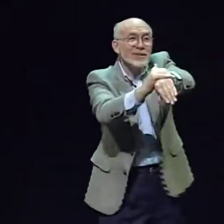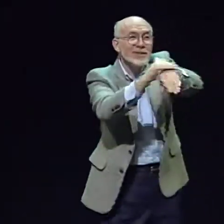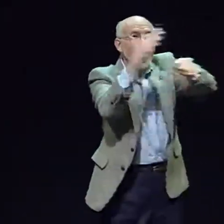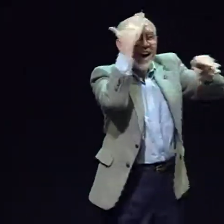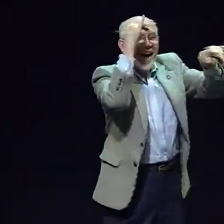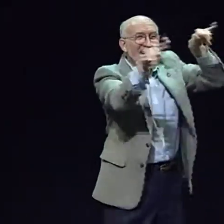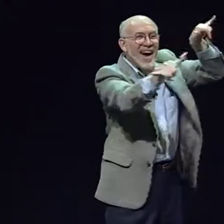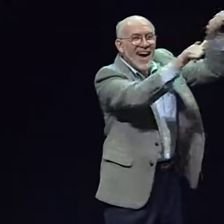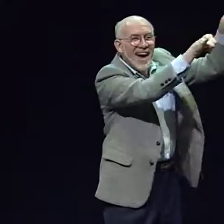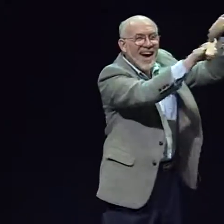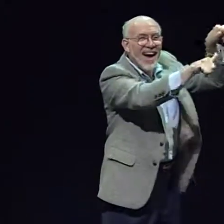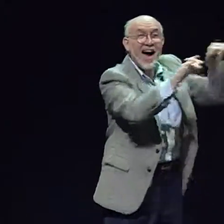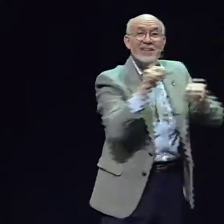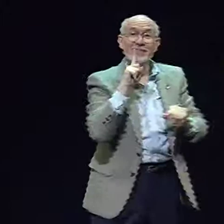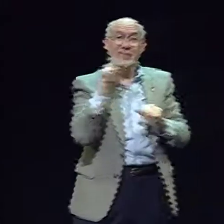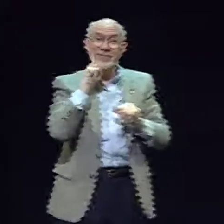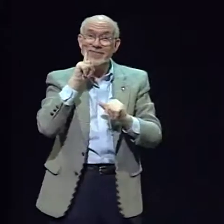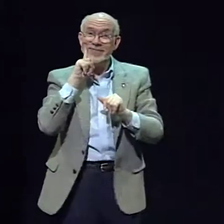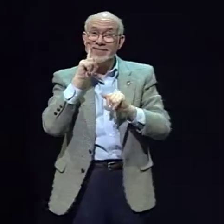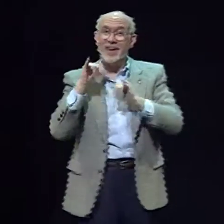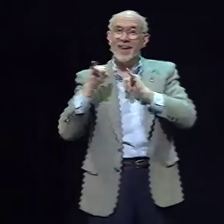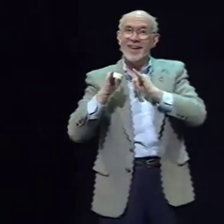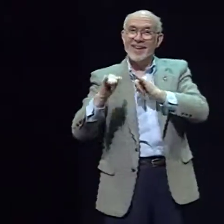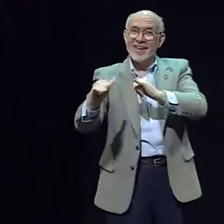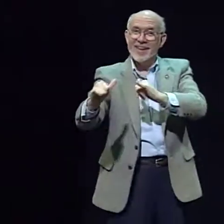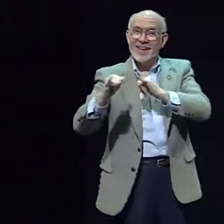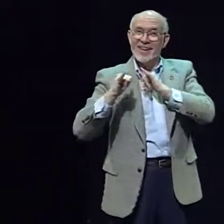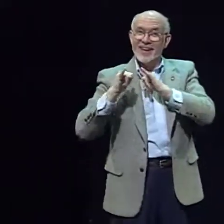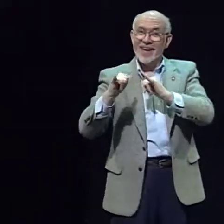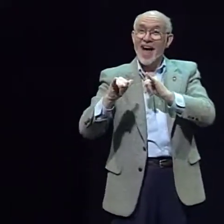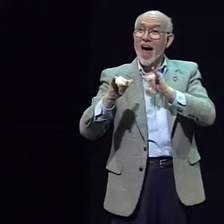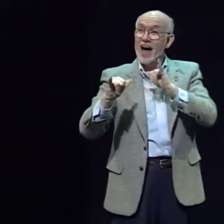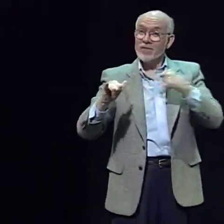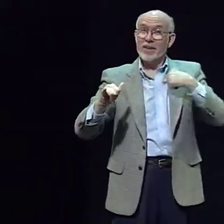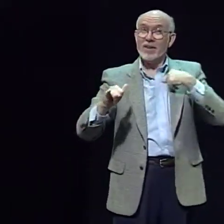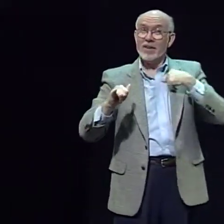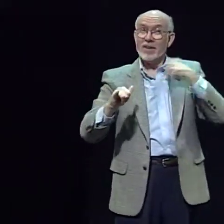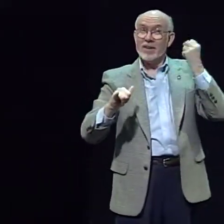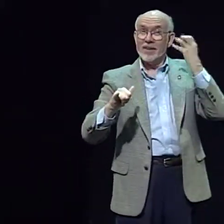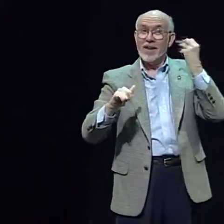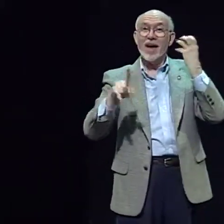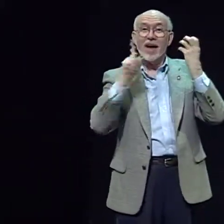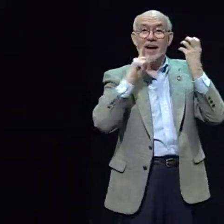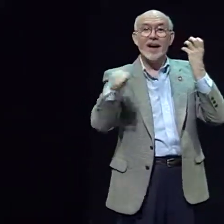AND WITH ENGLISH, YOU KNOW, BETWEEN HEARING PEOPLE-- THERE IS A CONNECTION JUST LIKE